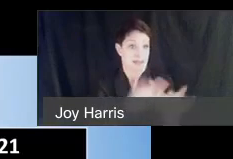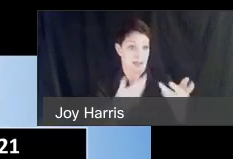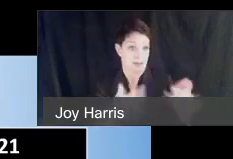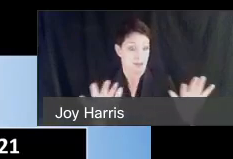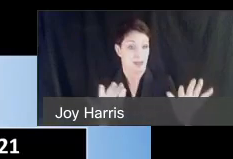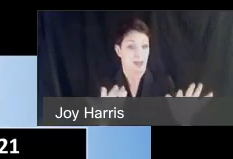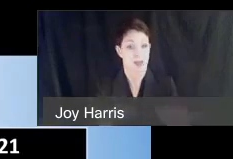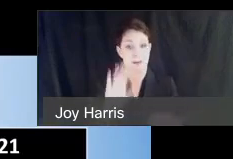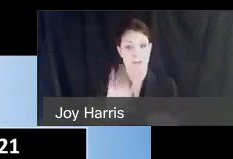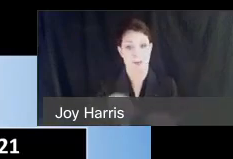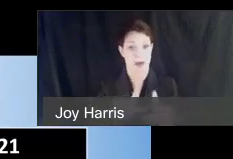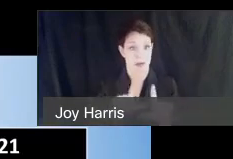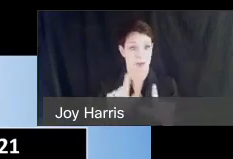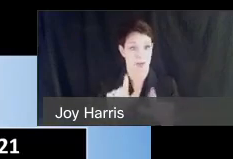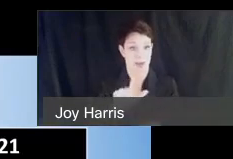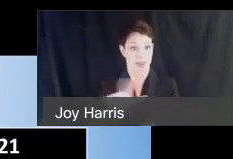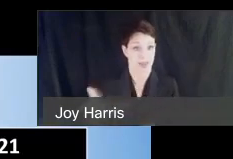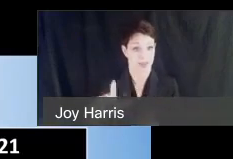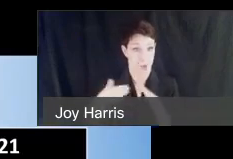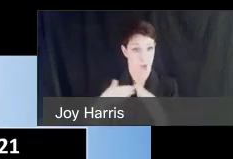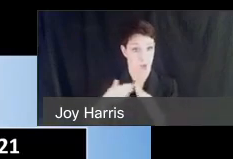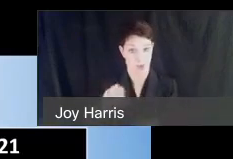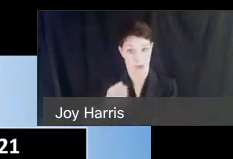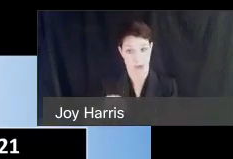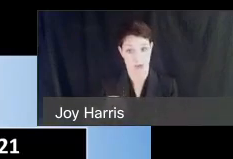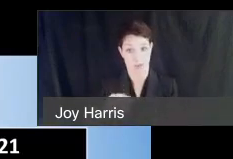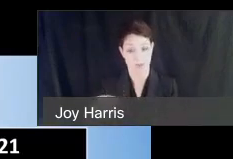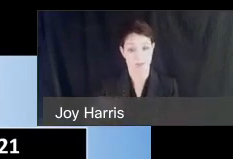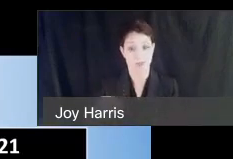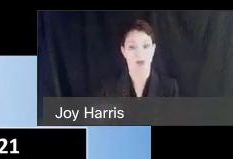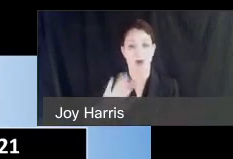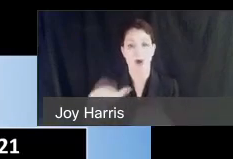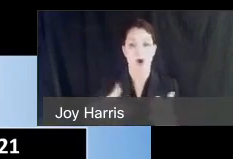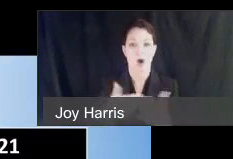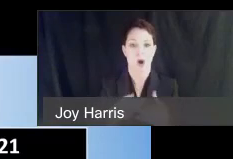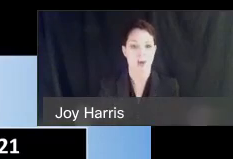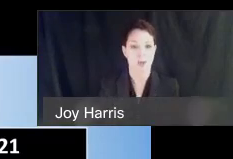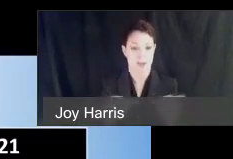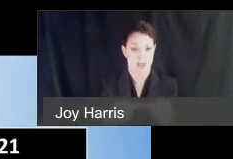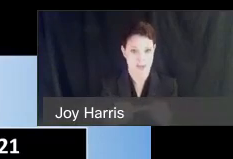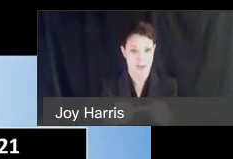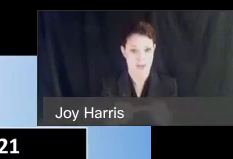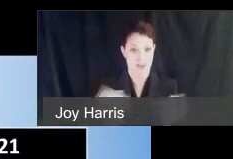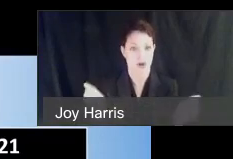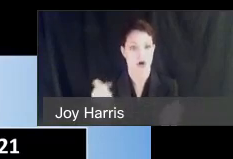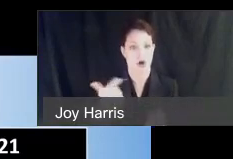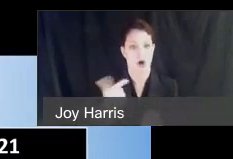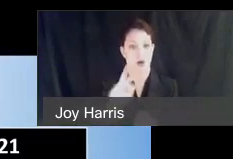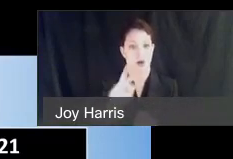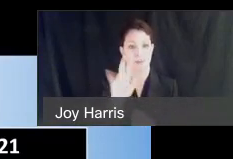of this chart that in terms of all places, all all Montgomery County residents no matter where